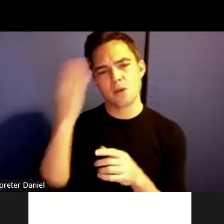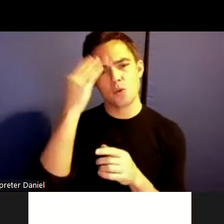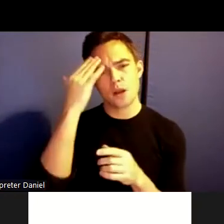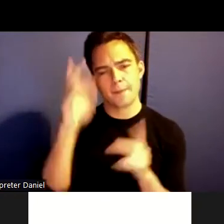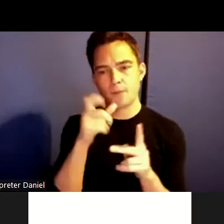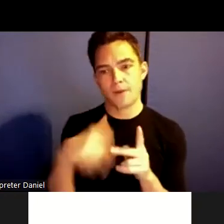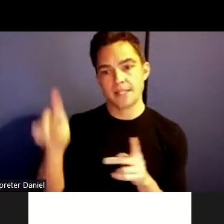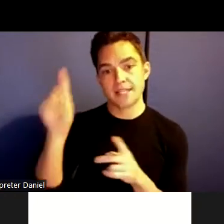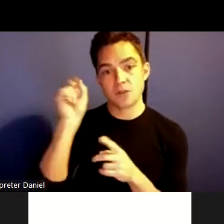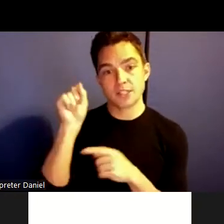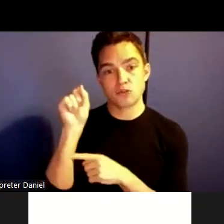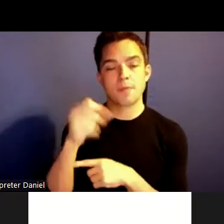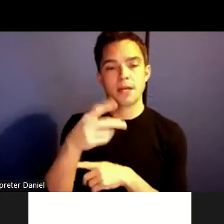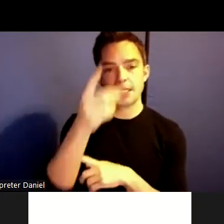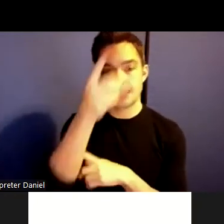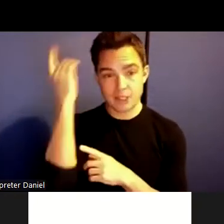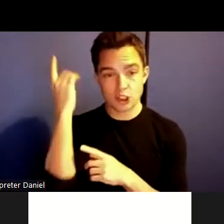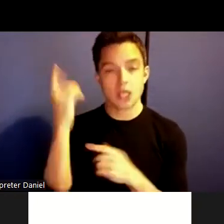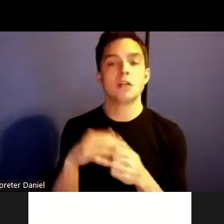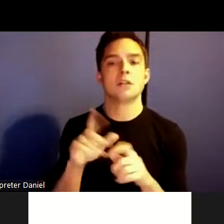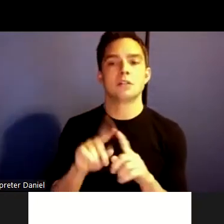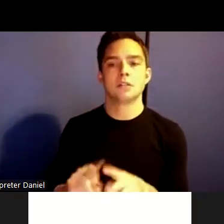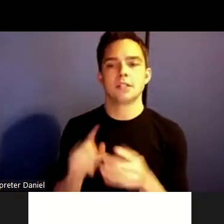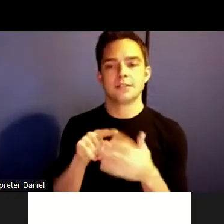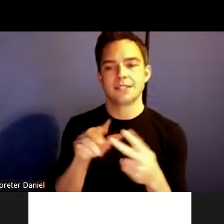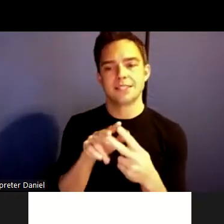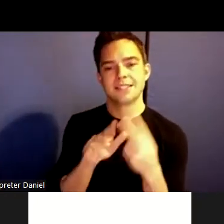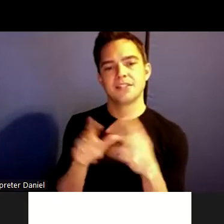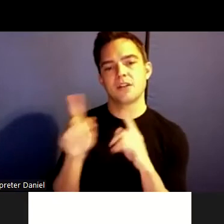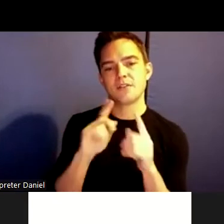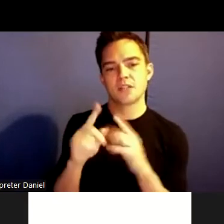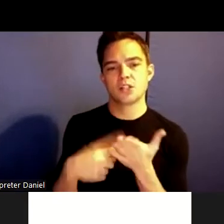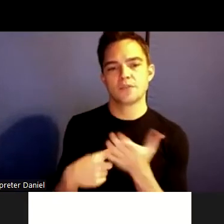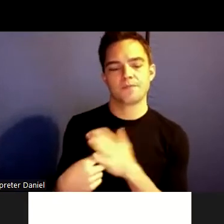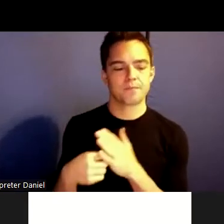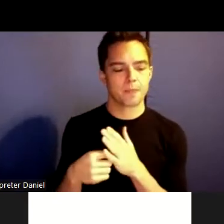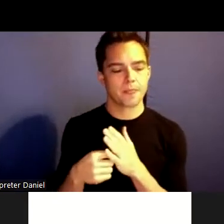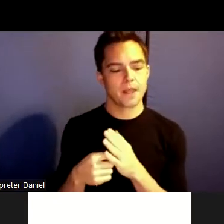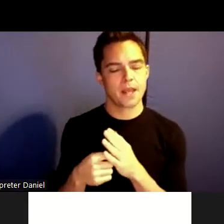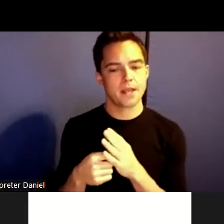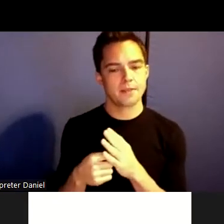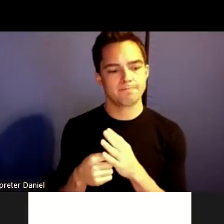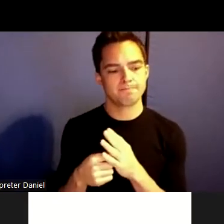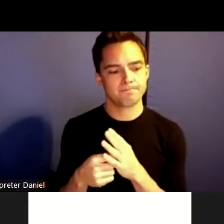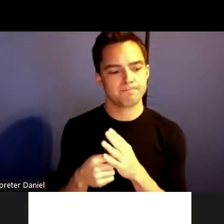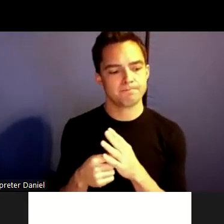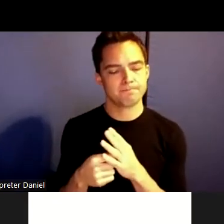Syndrome and dementia and and start those conversations and and testing early. To find out